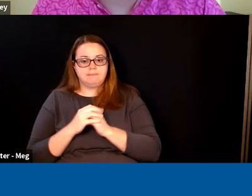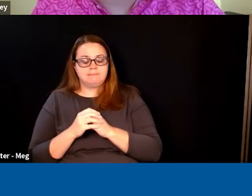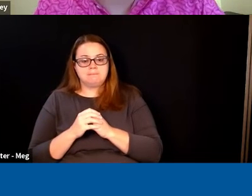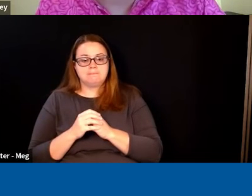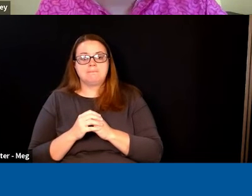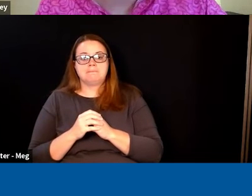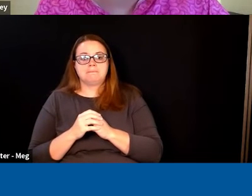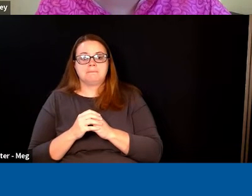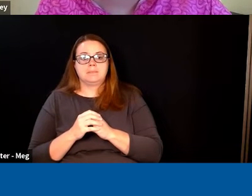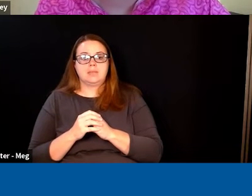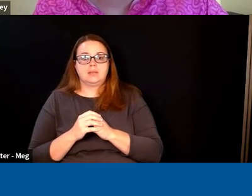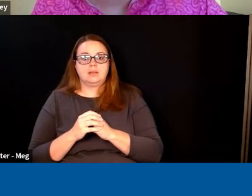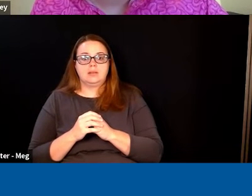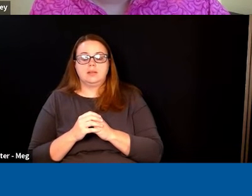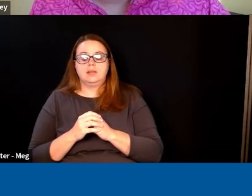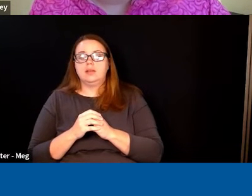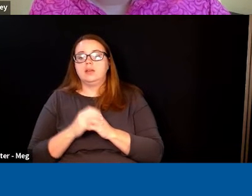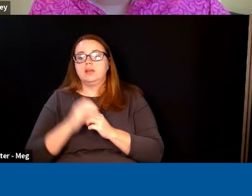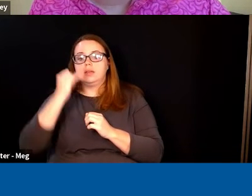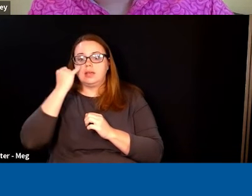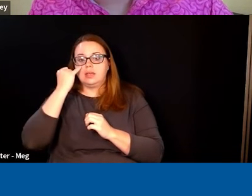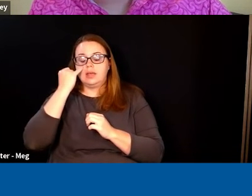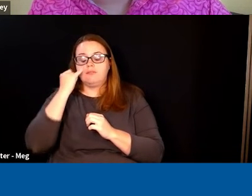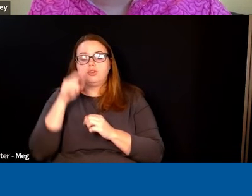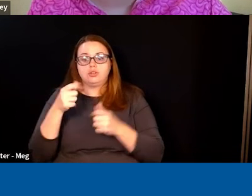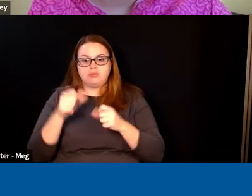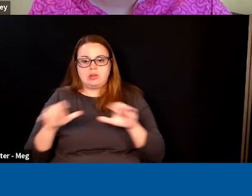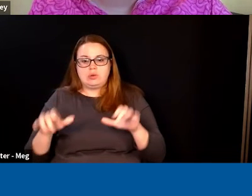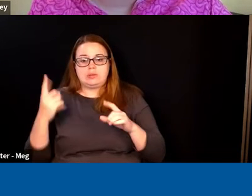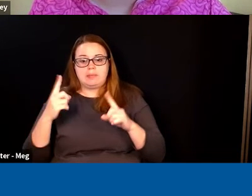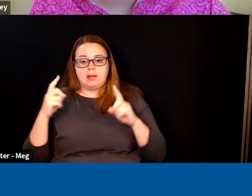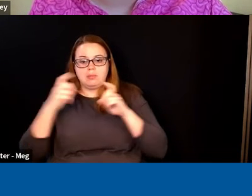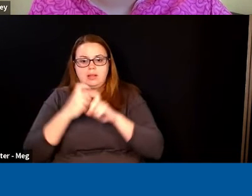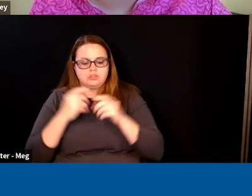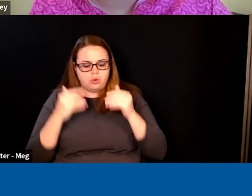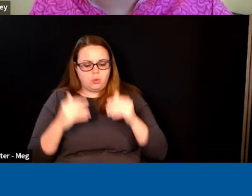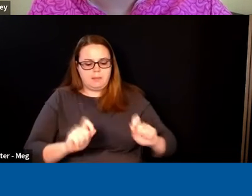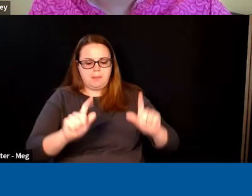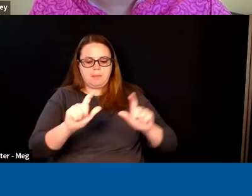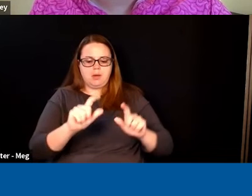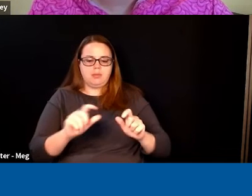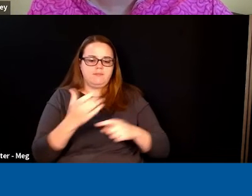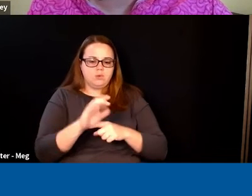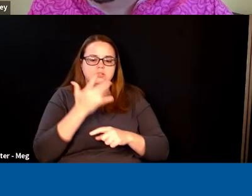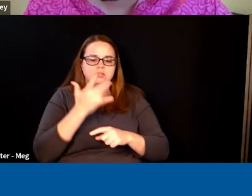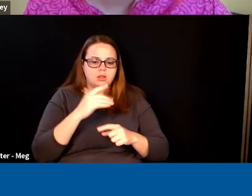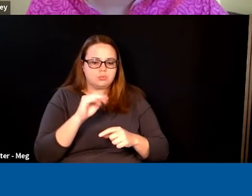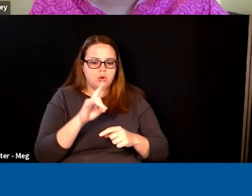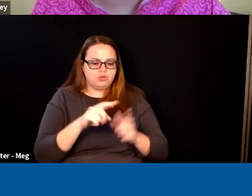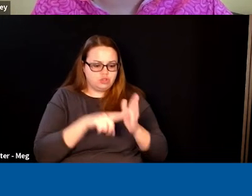in a design pattern library, you know, pop open forced colors mode and check it. Like, does it work? Cool, great, you know, now you have a good pattern